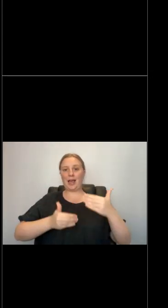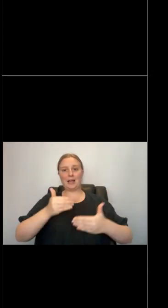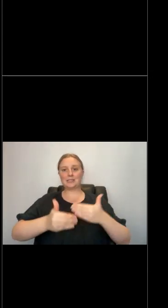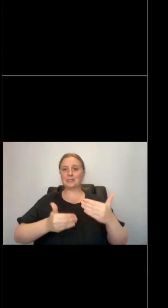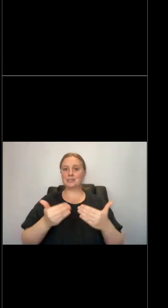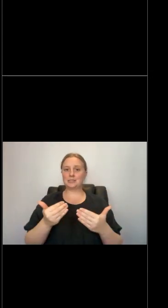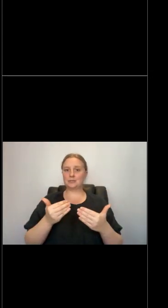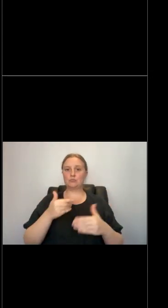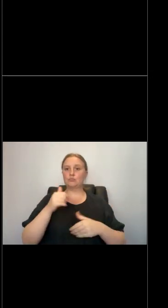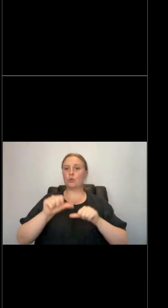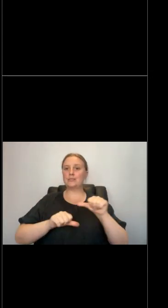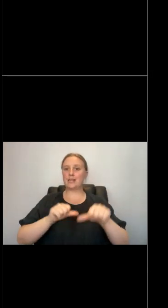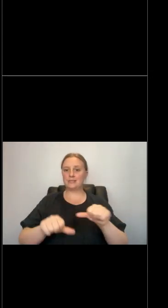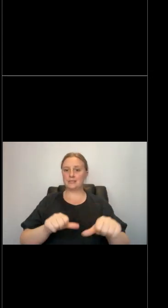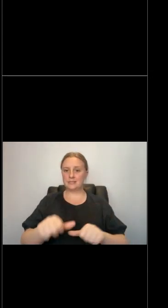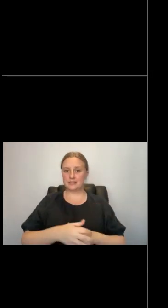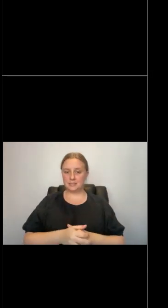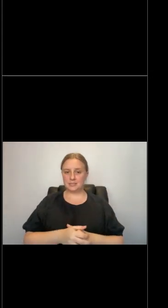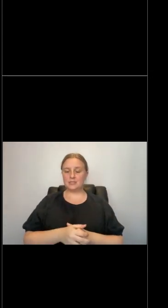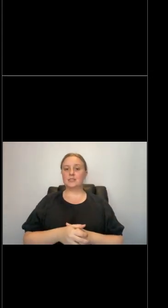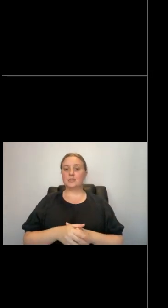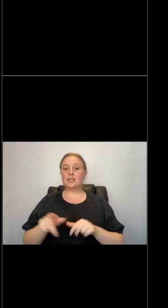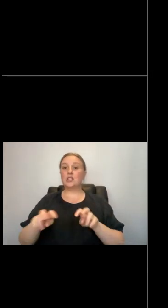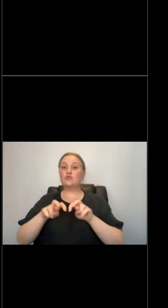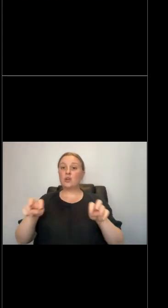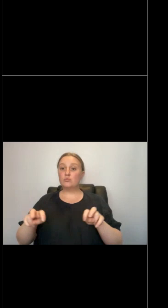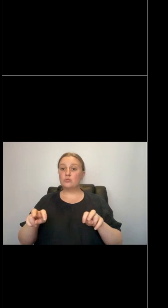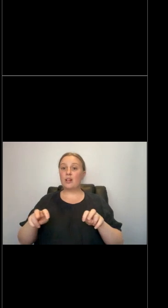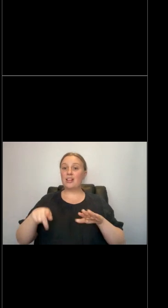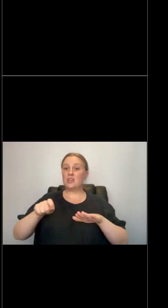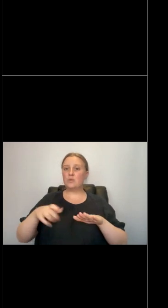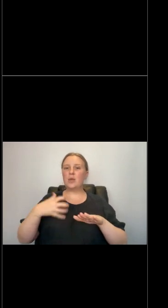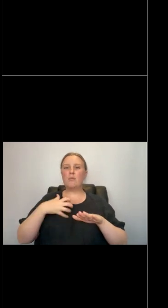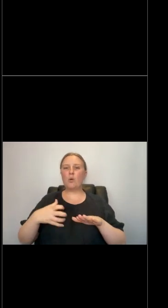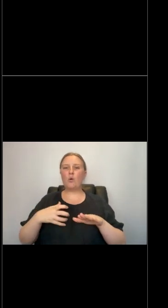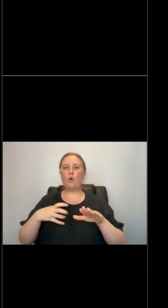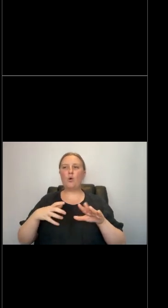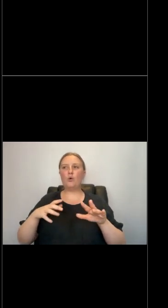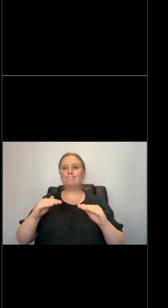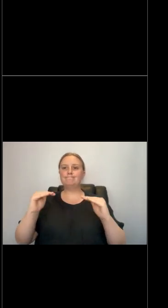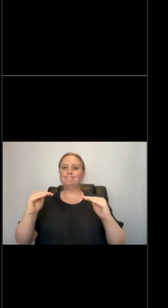are a lot more relaxed than the hearings conducted in the mental health court